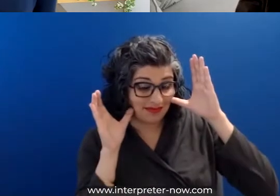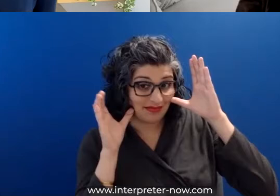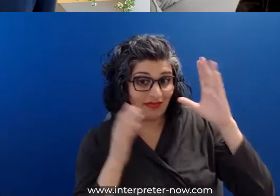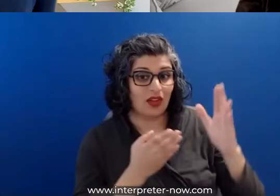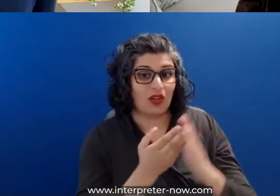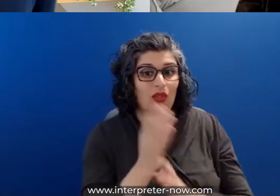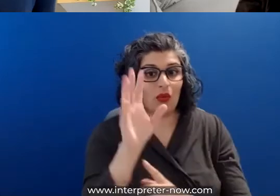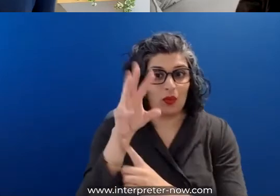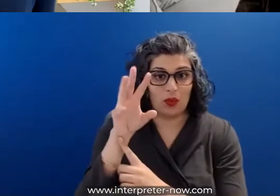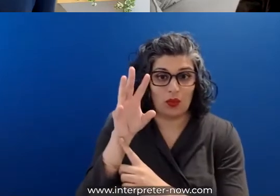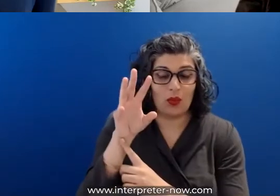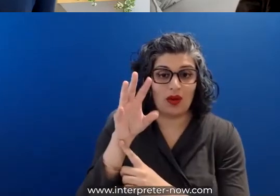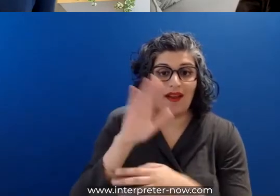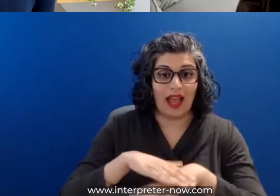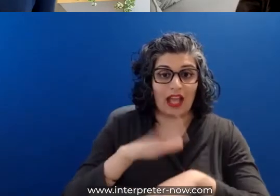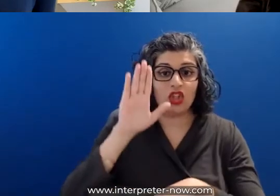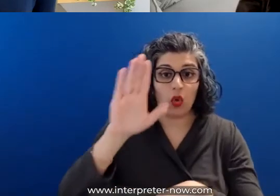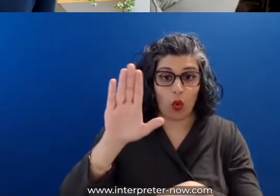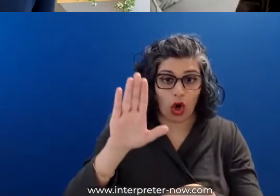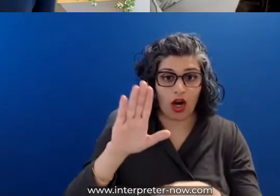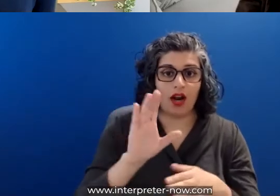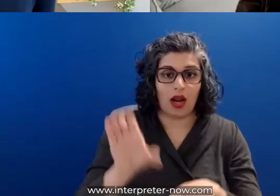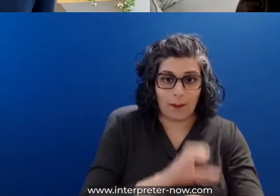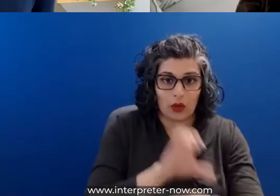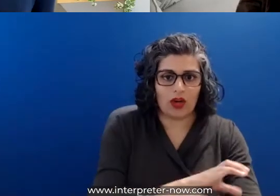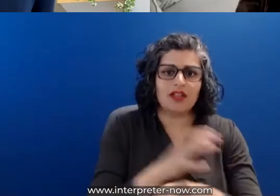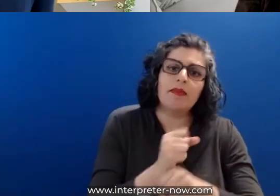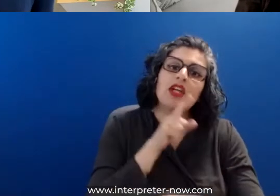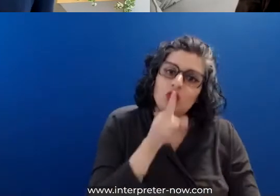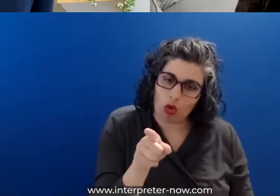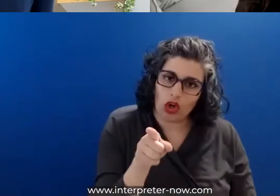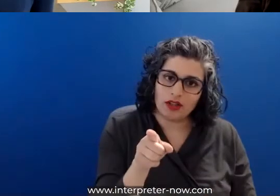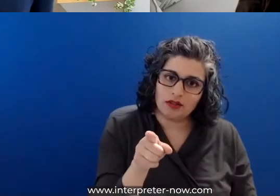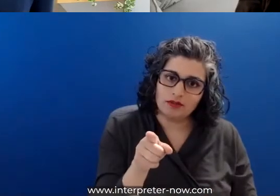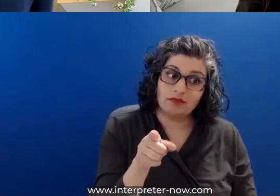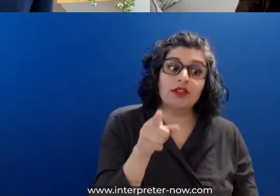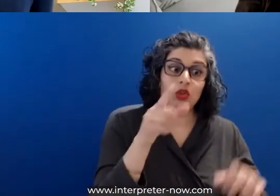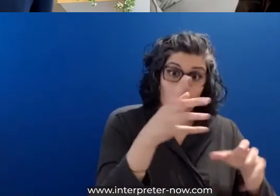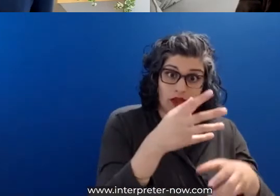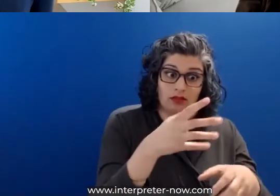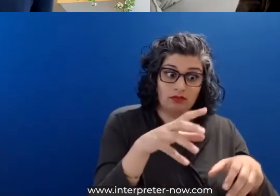and microphone on your computer, to make sure that you are taking the test and not cheating